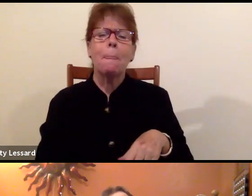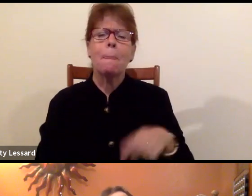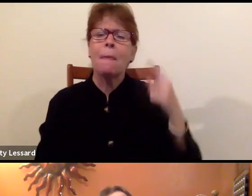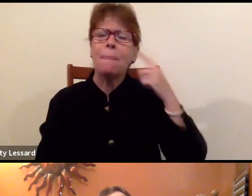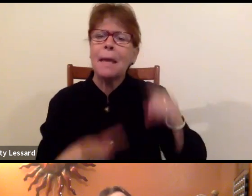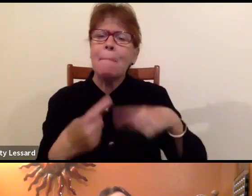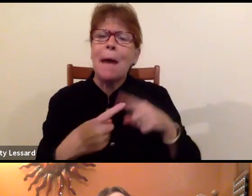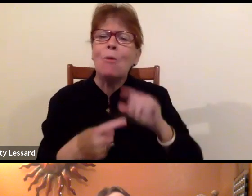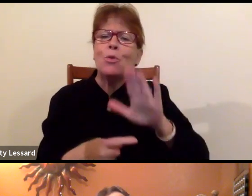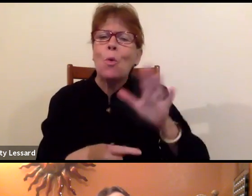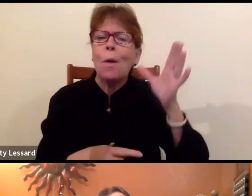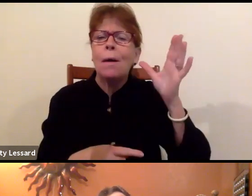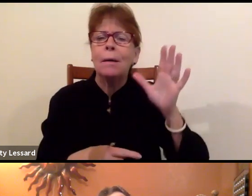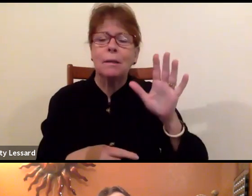And it can't be from a purely non-deaf hearing perspective.